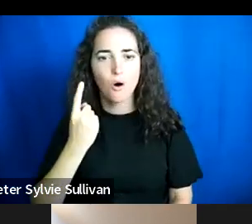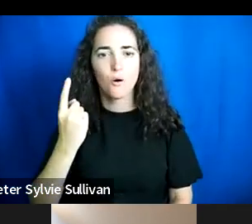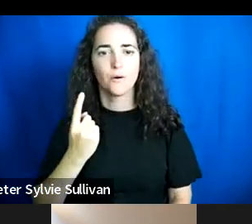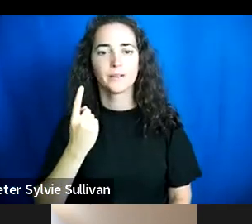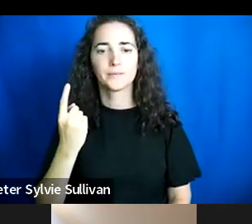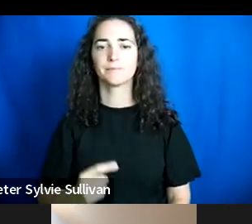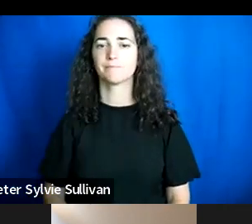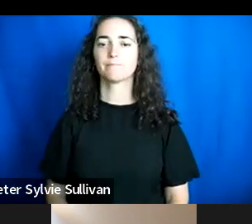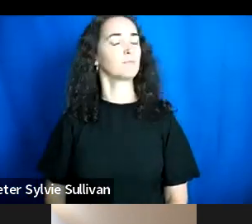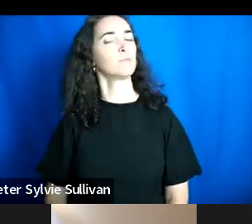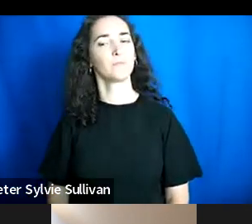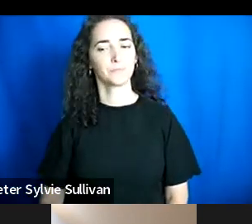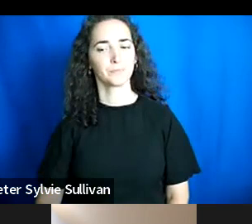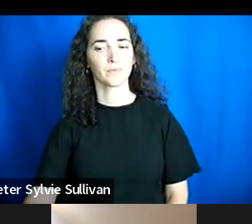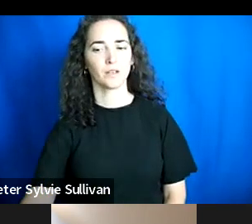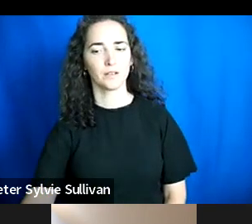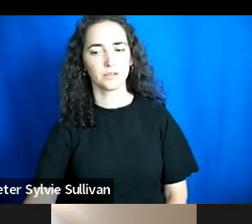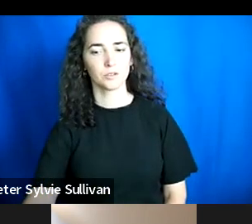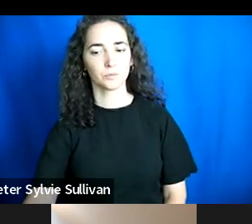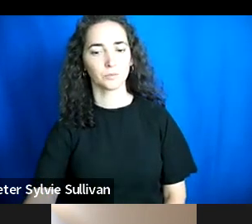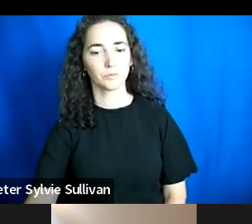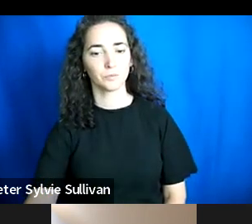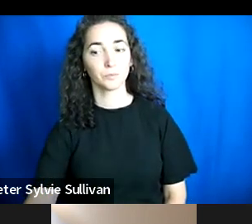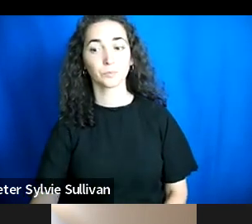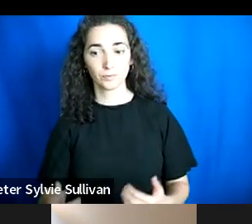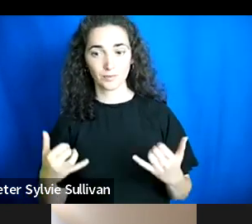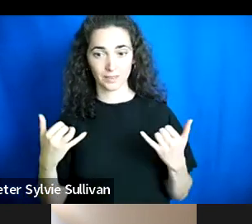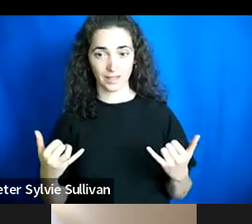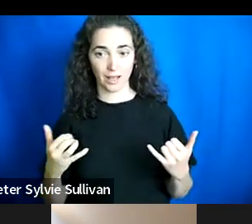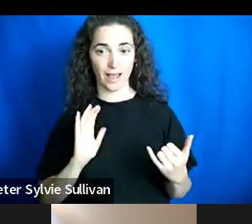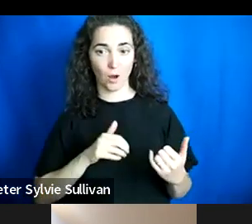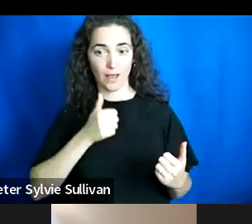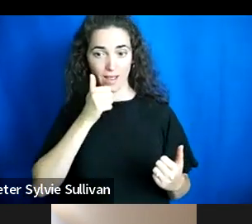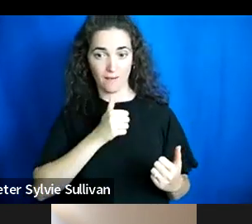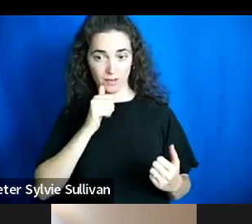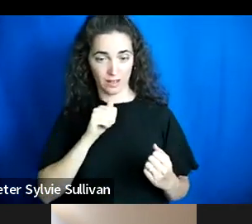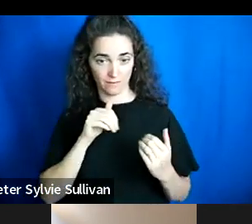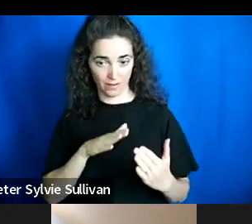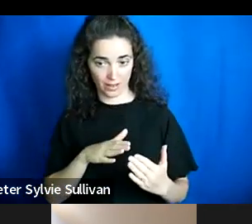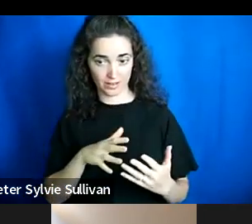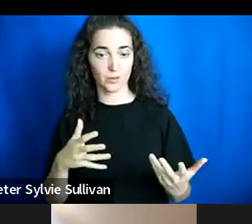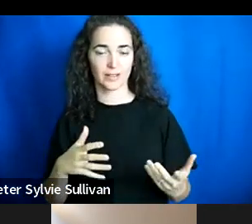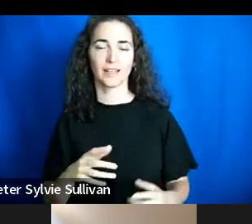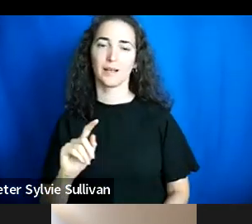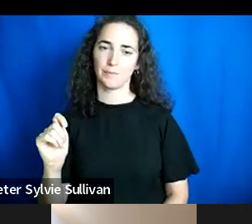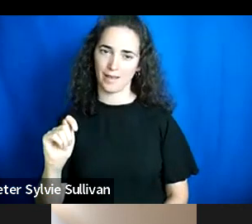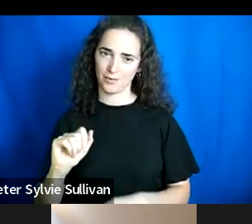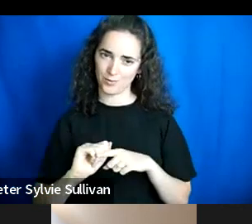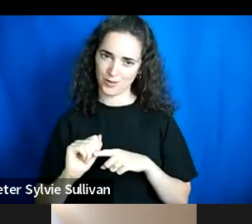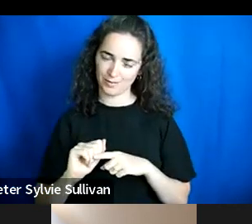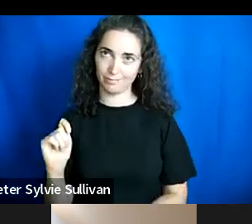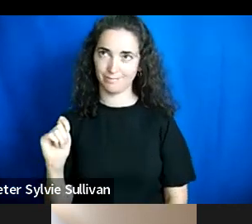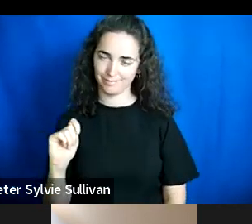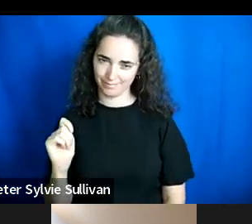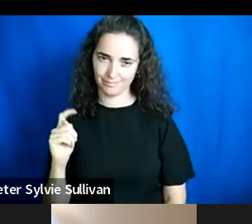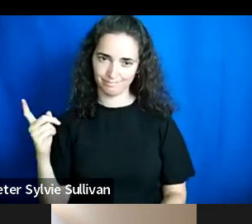So particularly what we're dealing with Now on a daily basis is the whole potty training issue that is one of our biggest struggles.